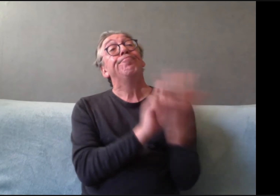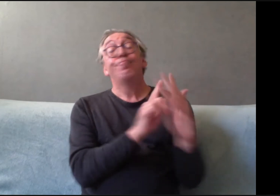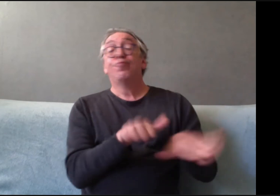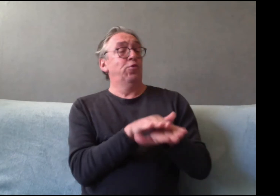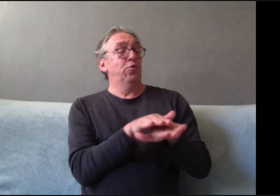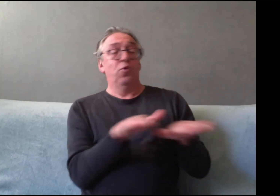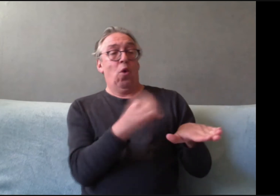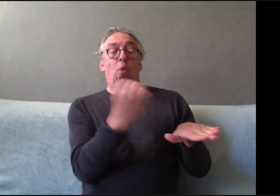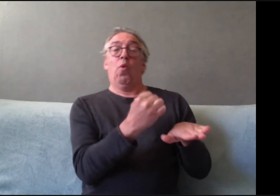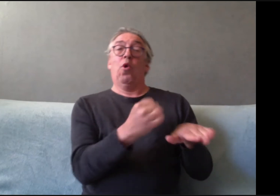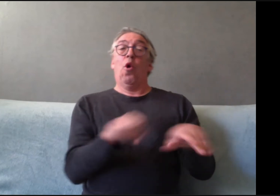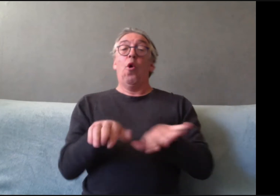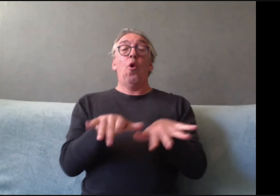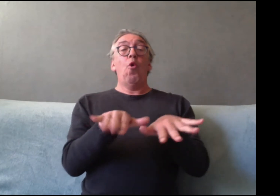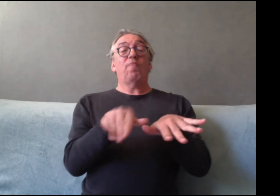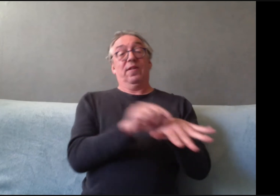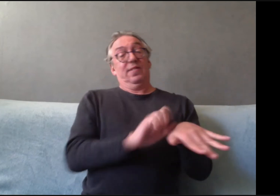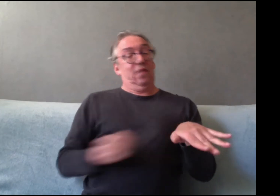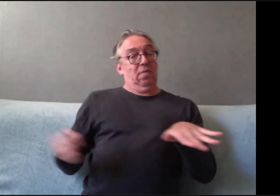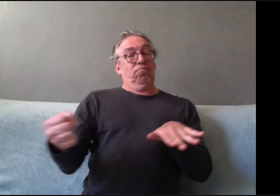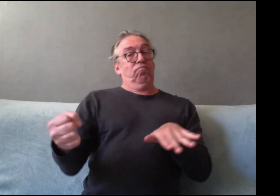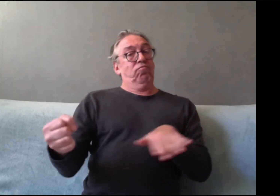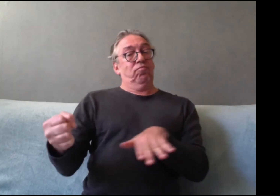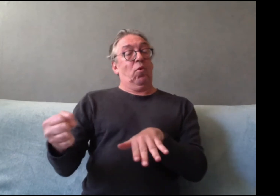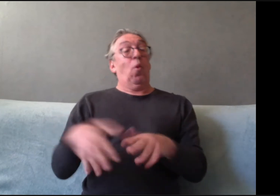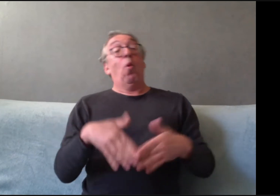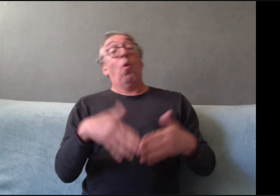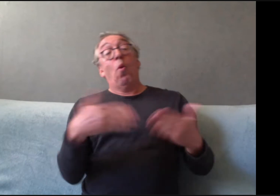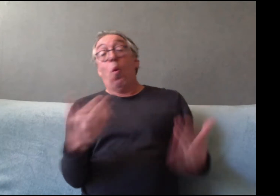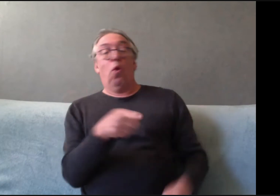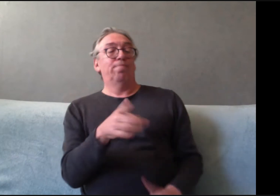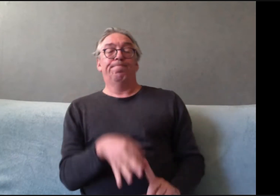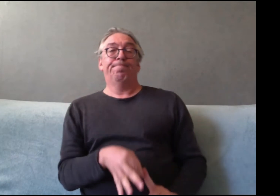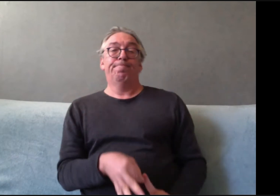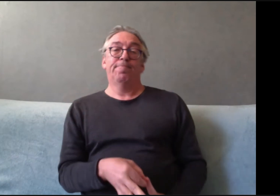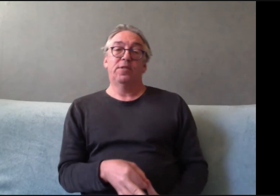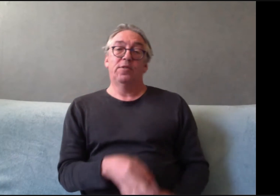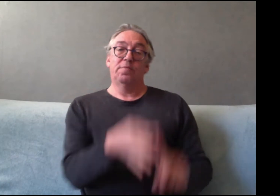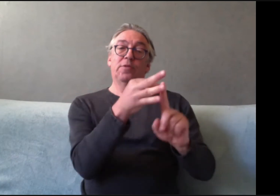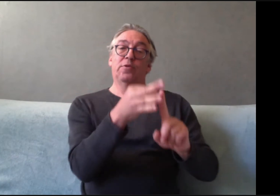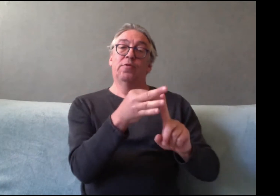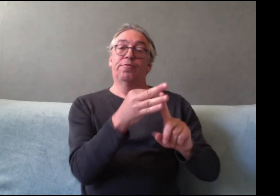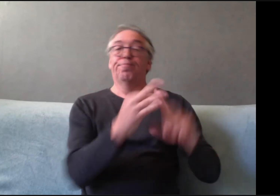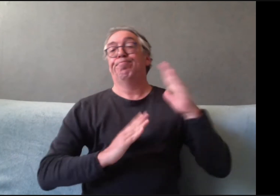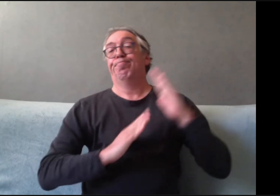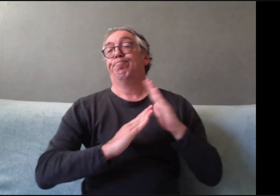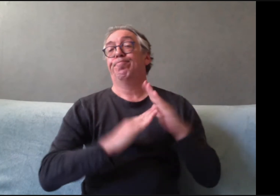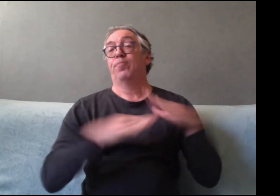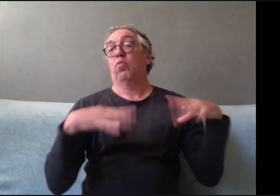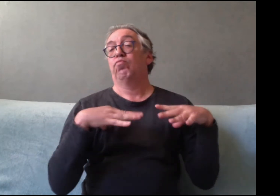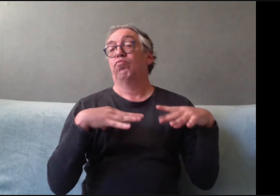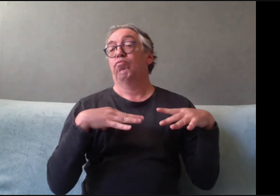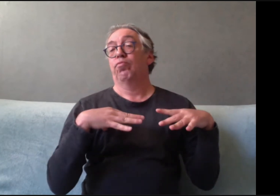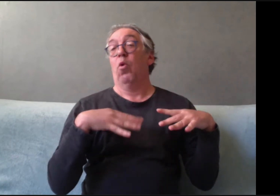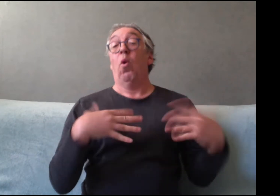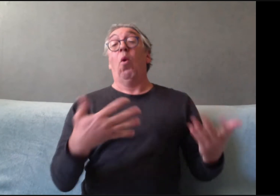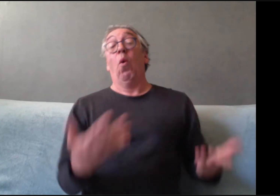or they have special vacation to go home or to work from home.